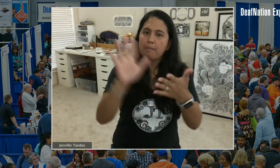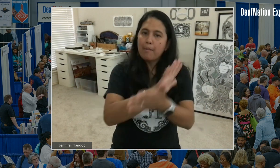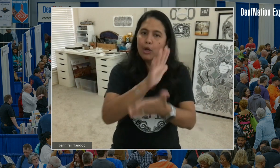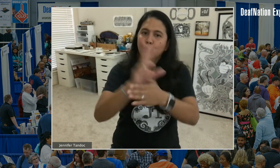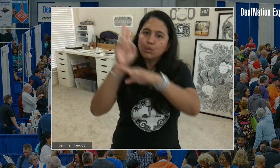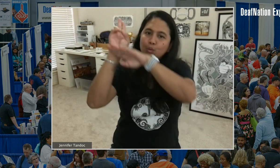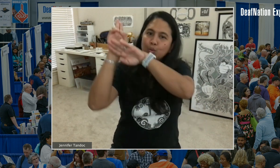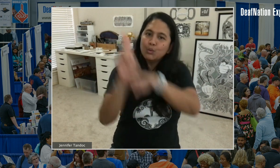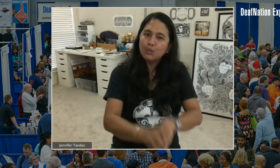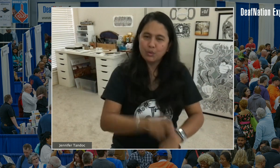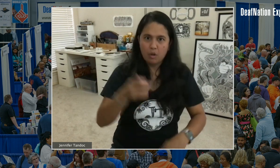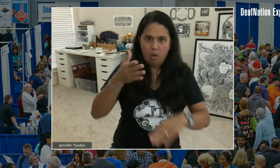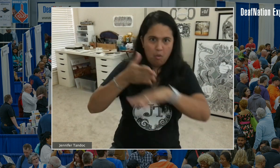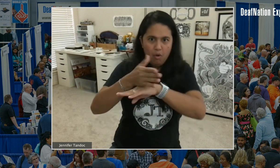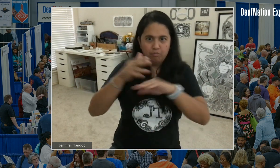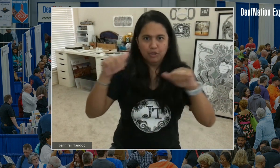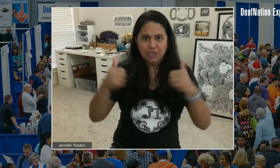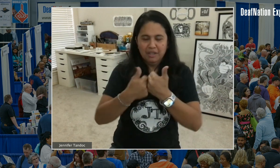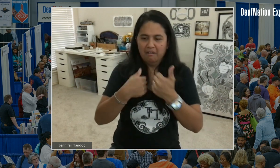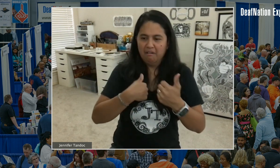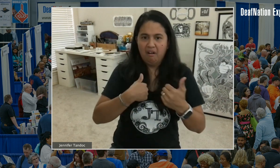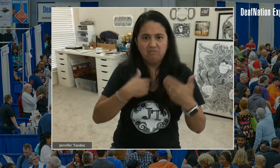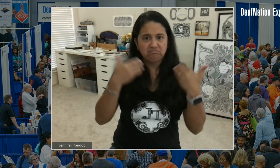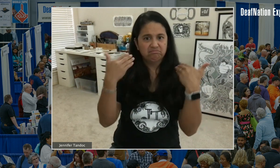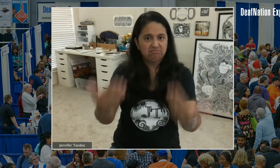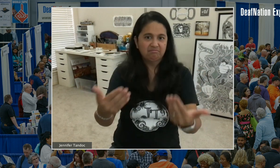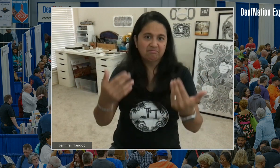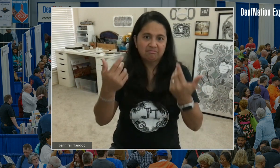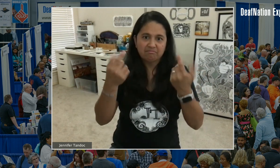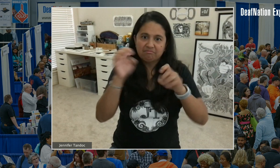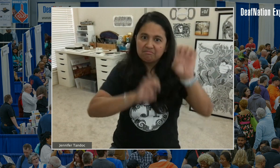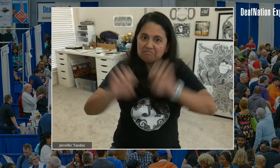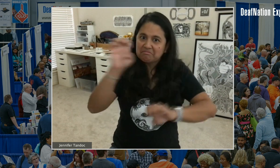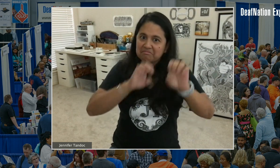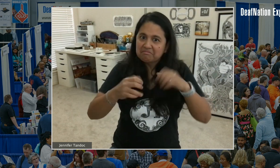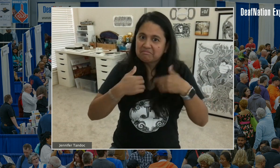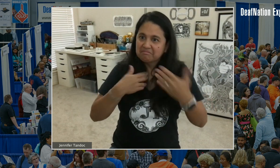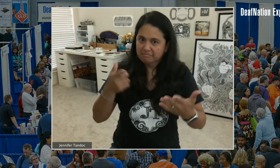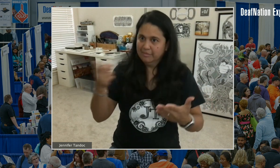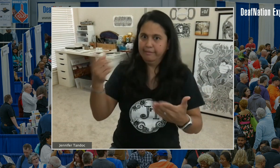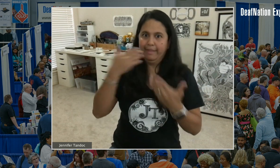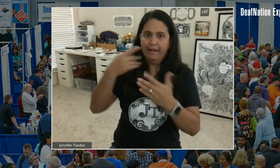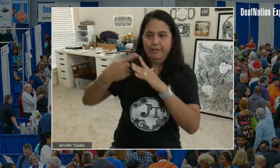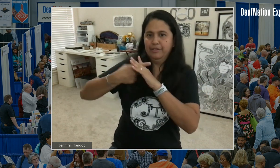was a challenge since I'm used to using paper and I experimented,